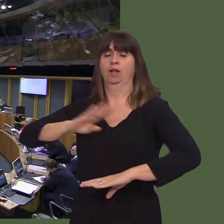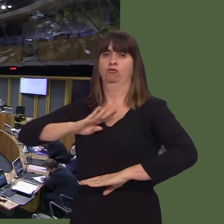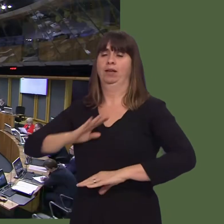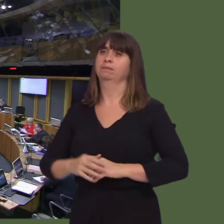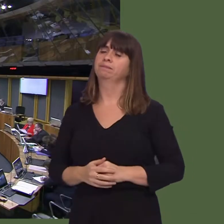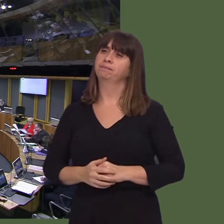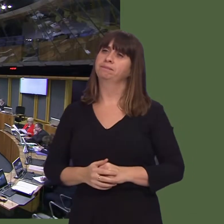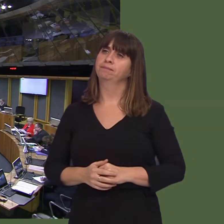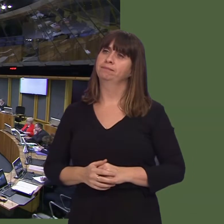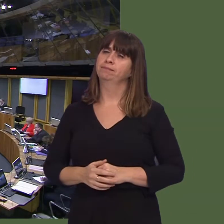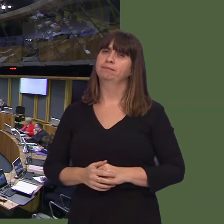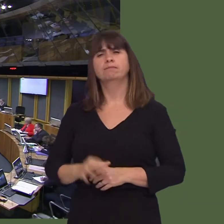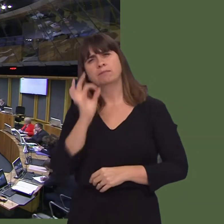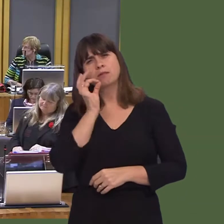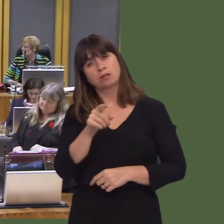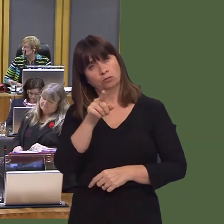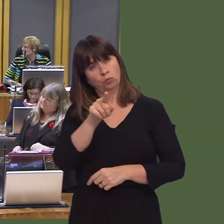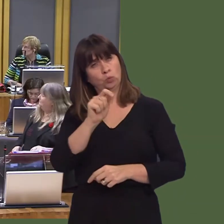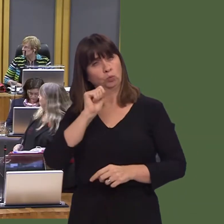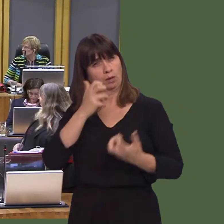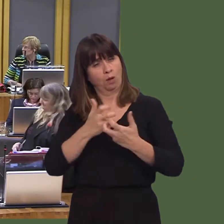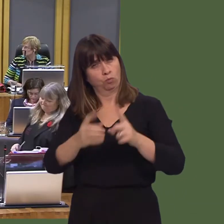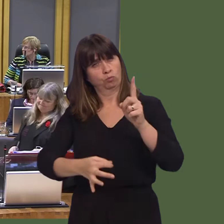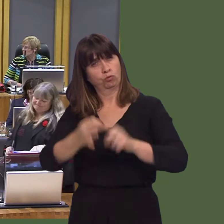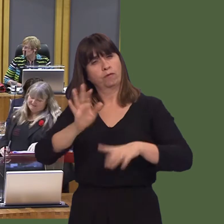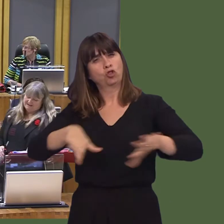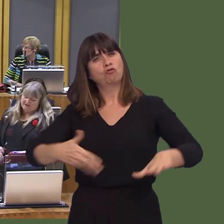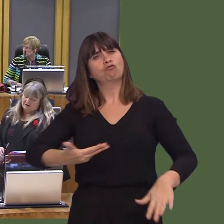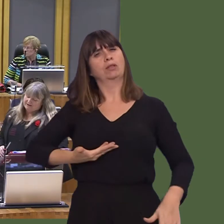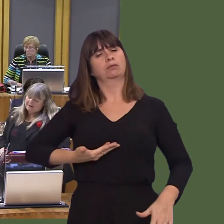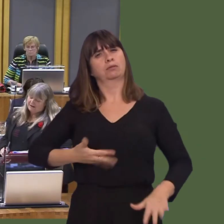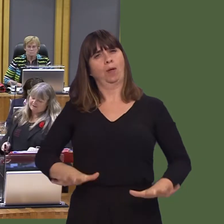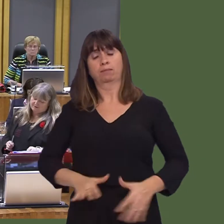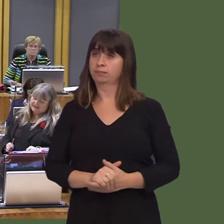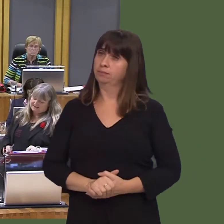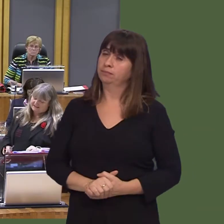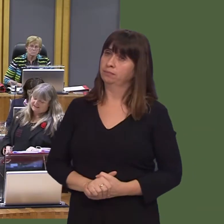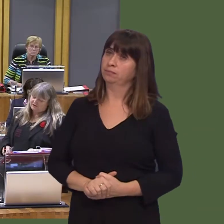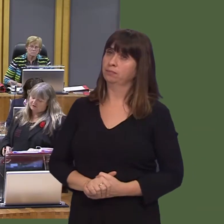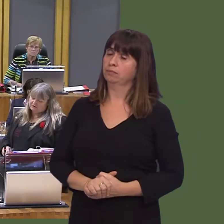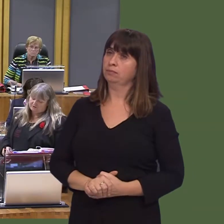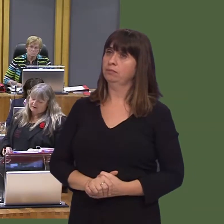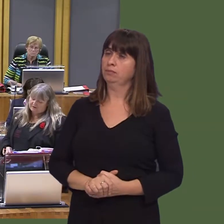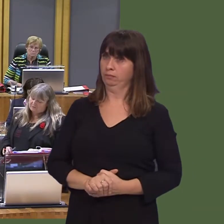What plans does the Welsh Government have to improve children's rights in Wales? OAQ52833 Julie James AM: We have clear plans to protect and extend childrenís rights.